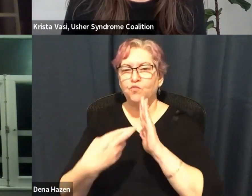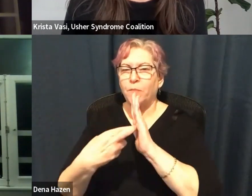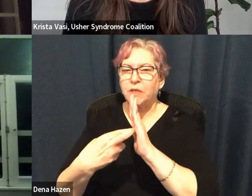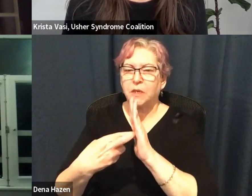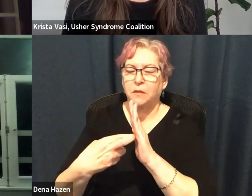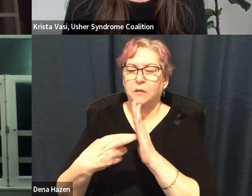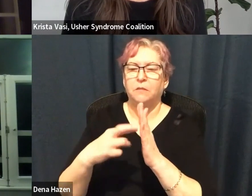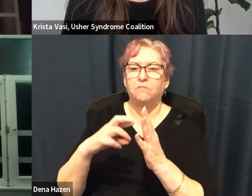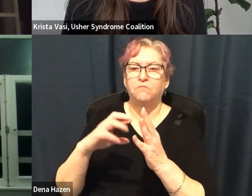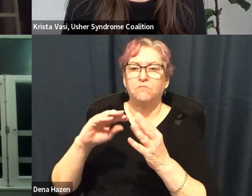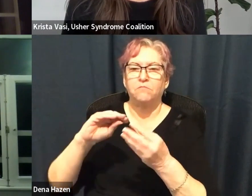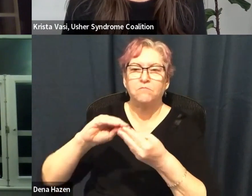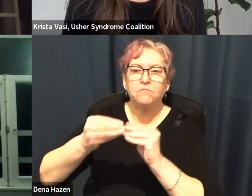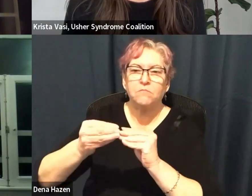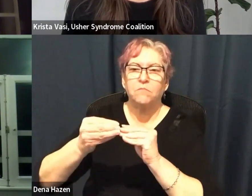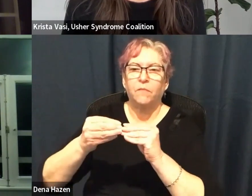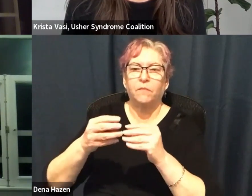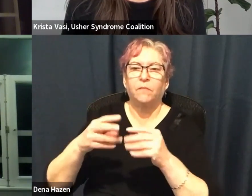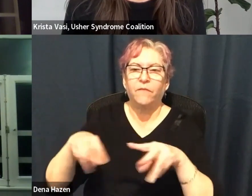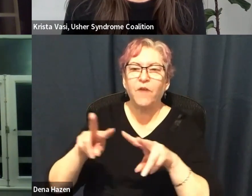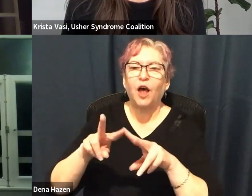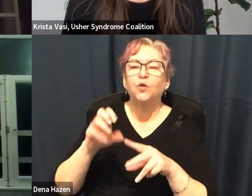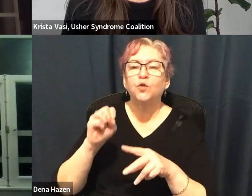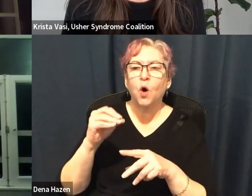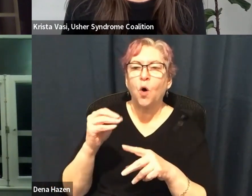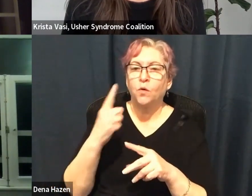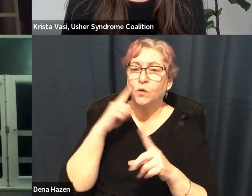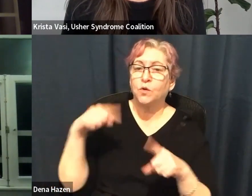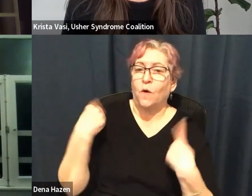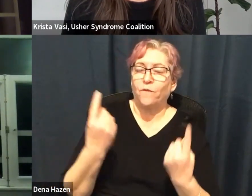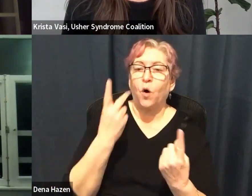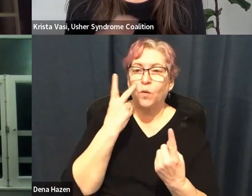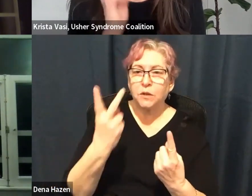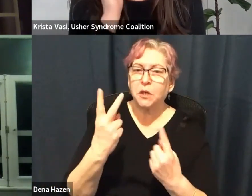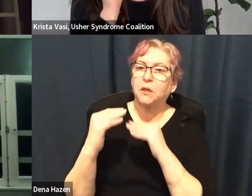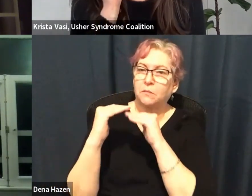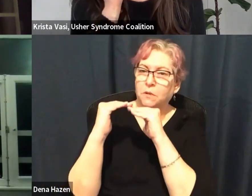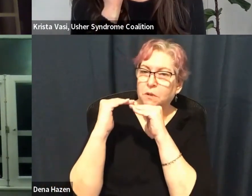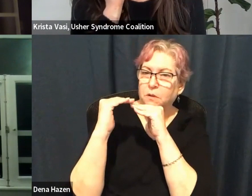So I would say that so far we are seeing stabilization